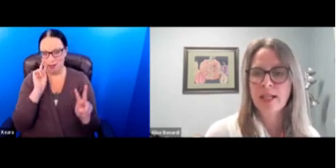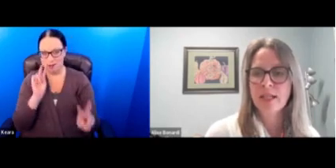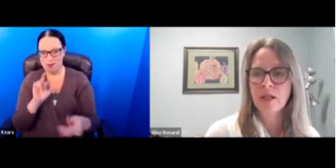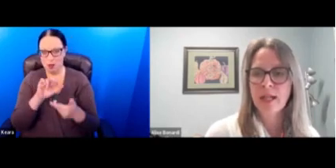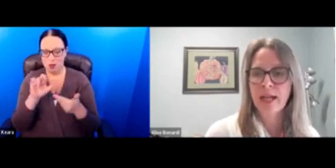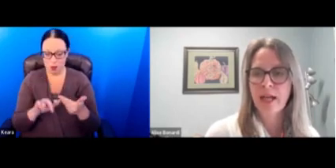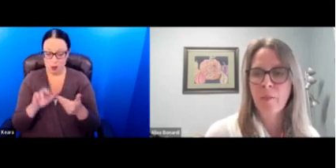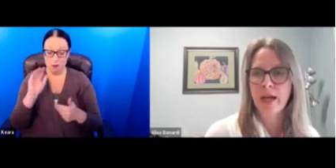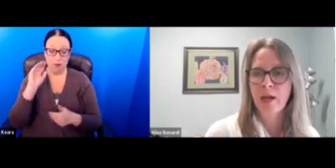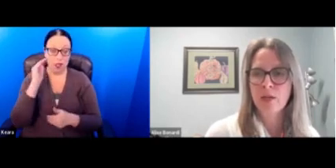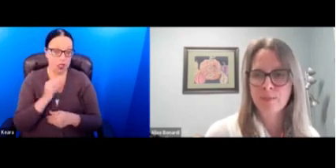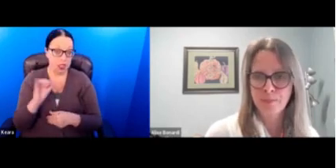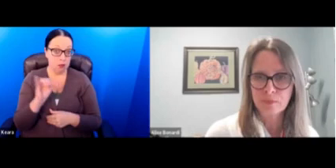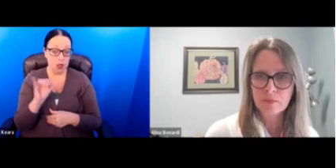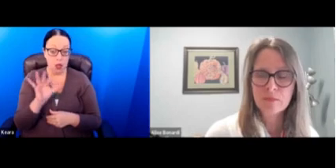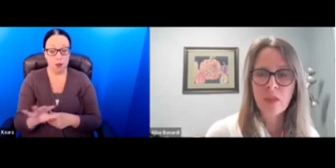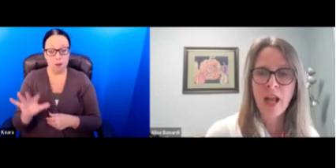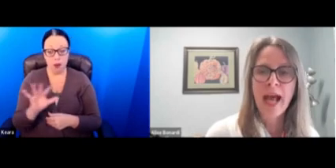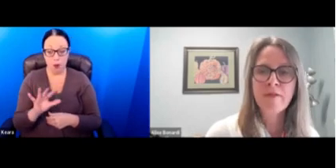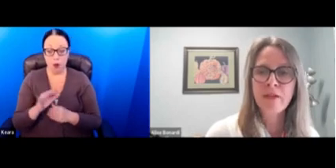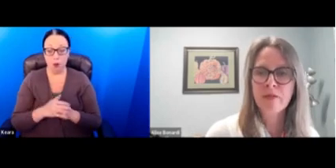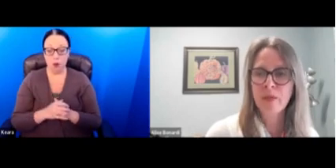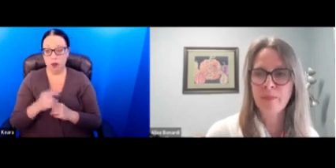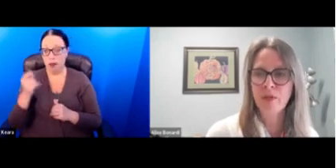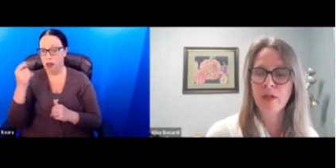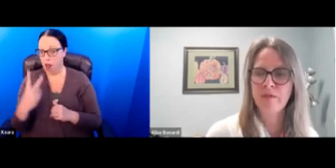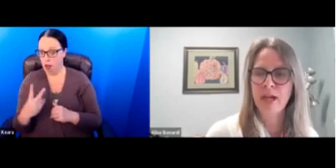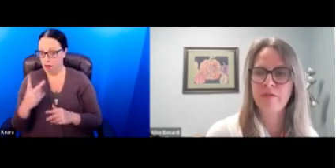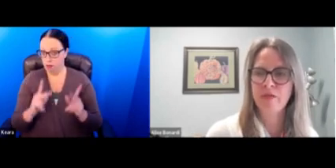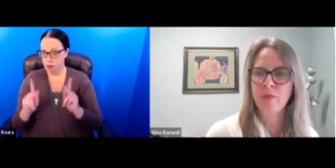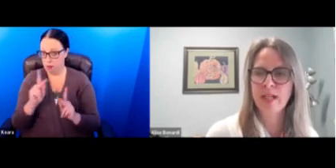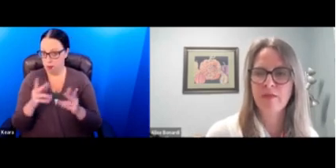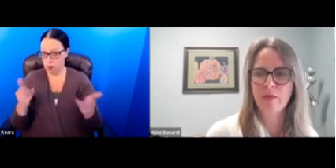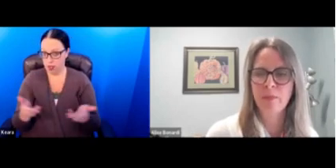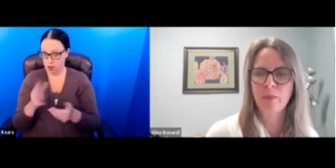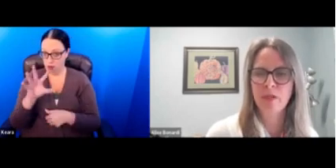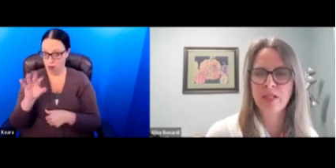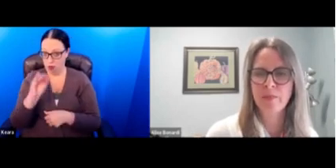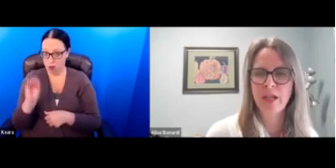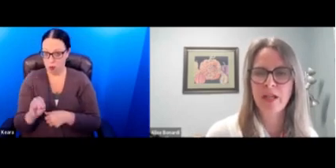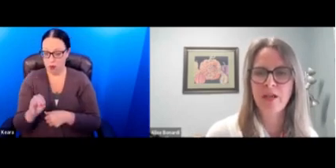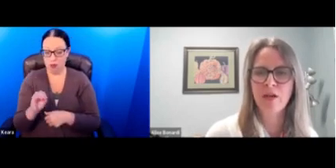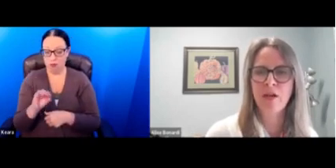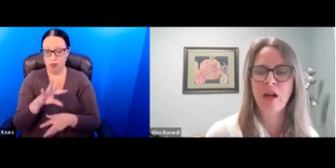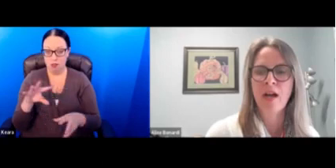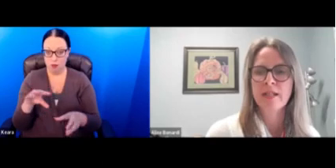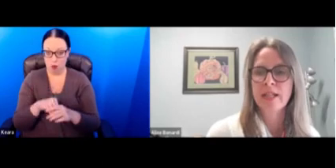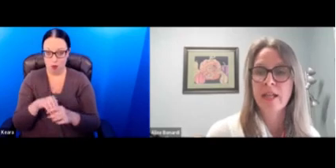does look like about half of the people in fact, 50% of the people participating here, say